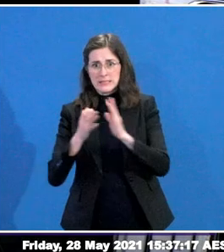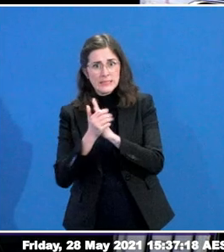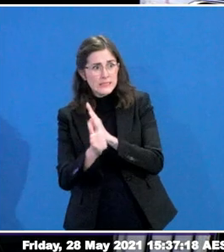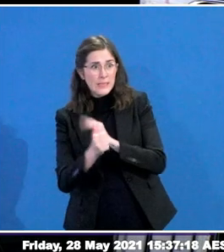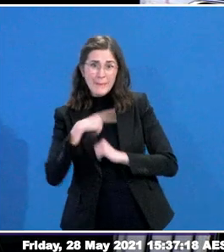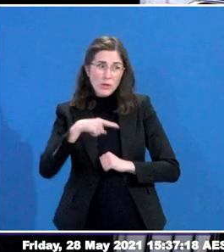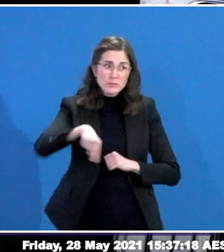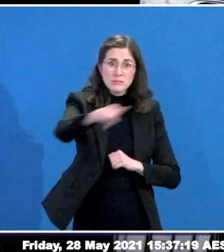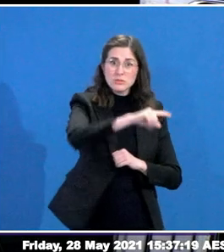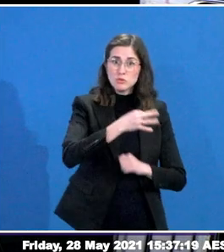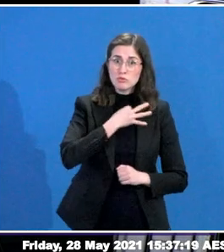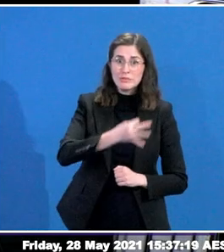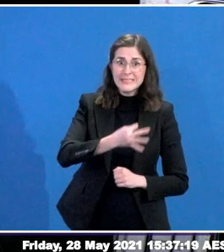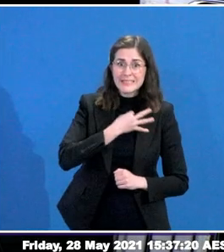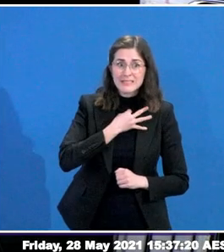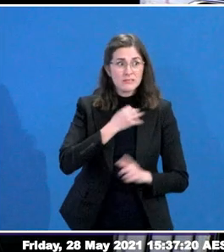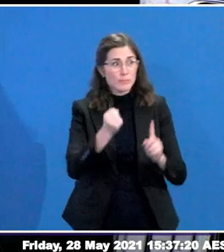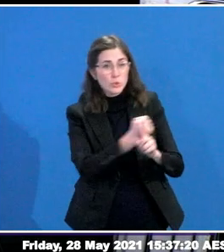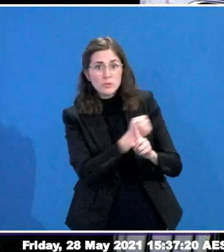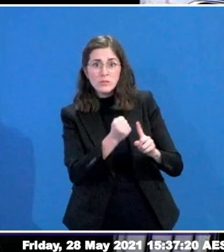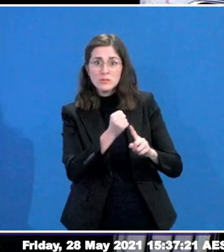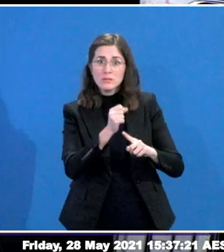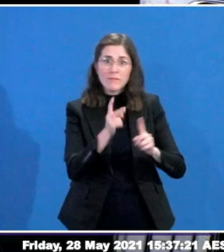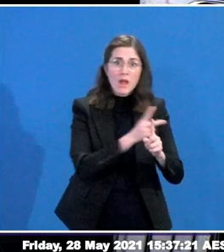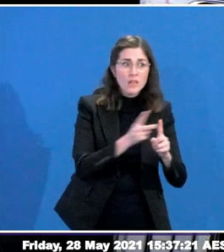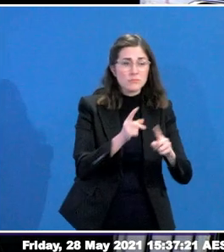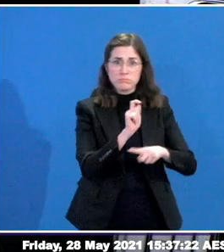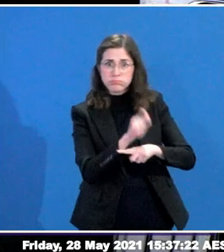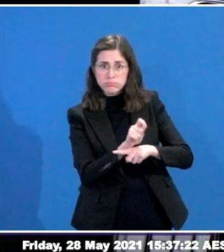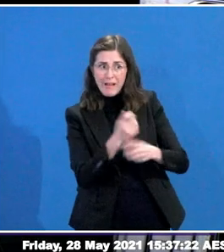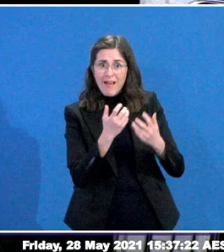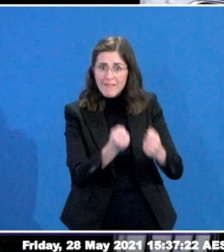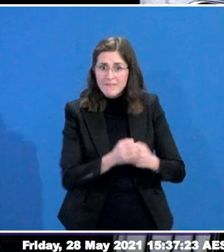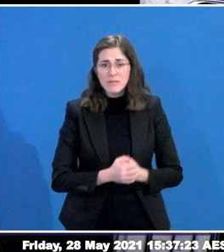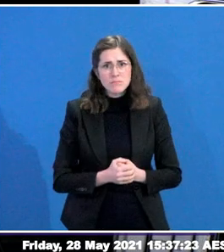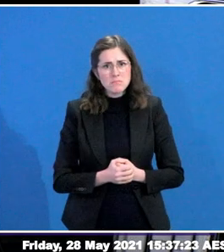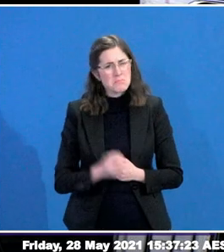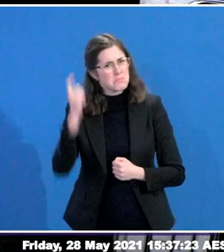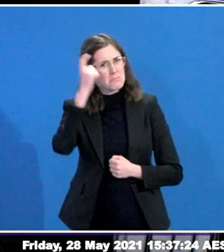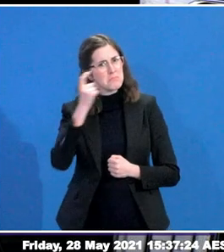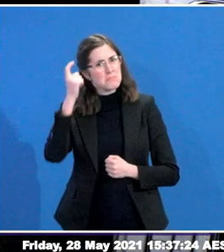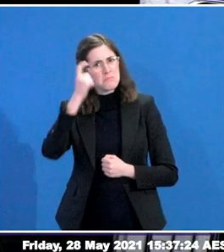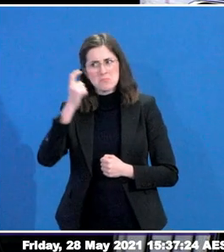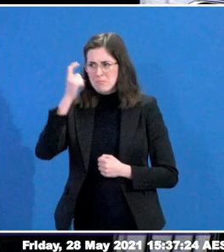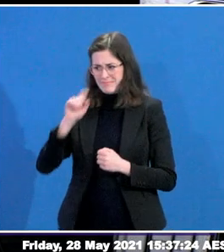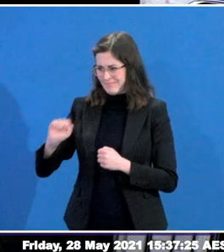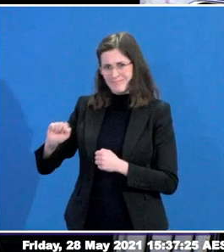whether perpetrated by staff or others. Questions, therefore, arise as to the establishment of procedures for